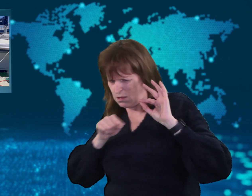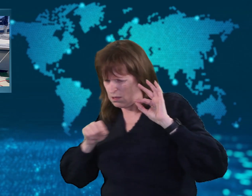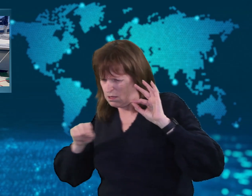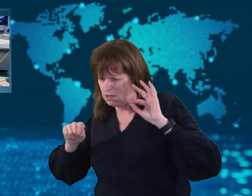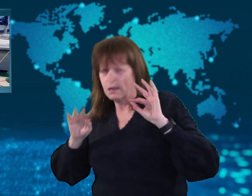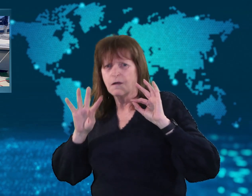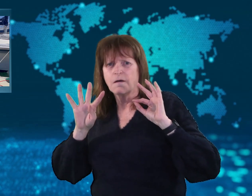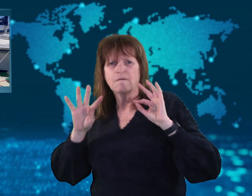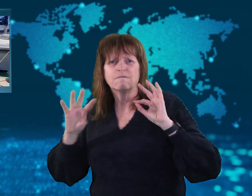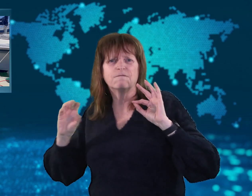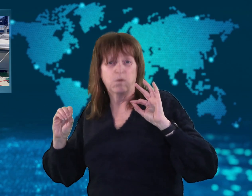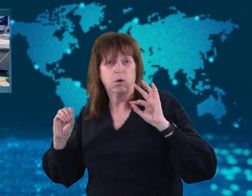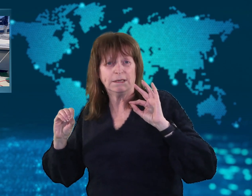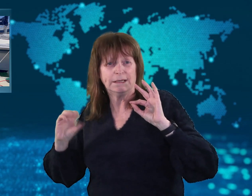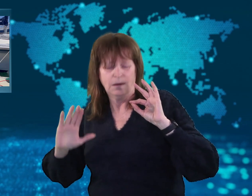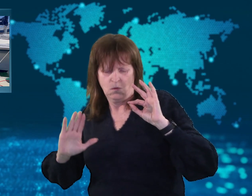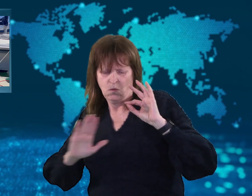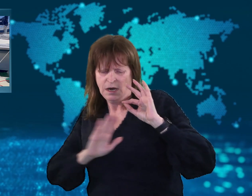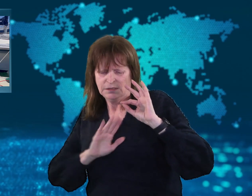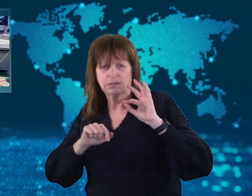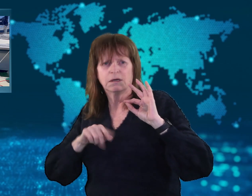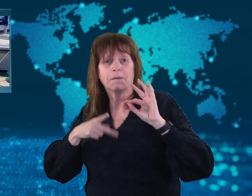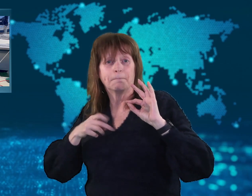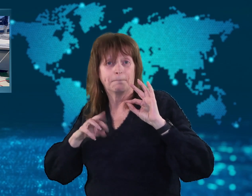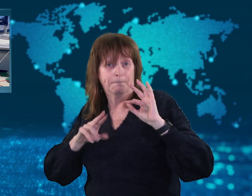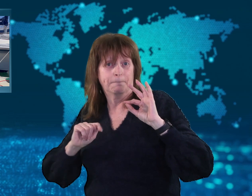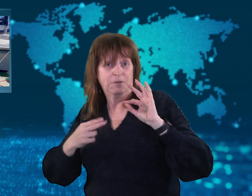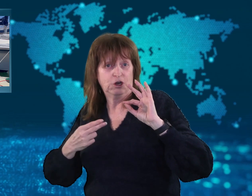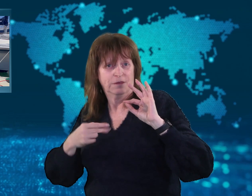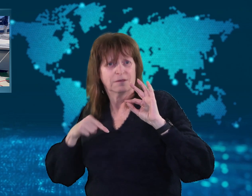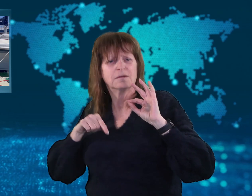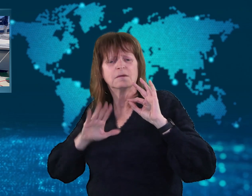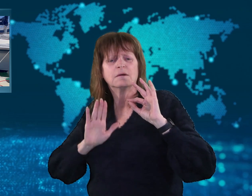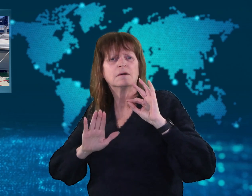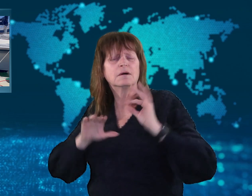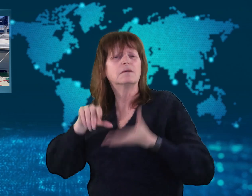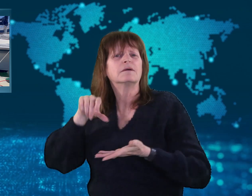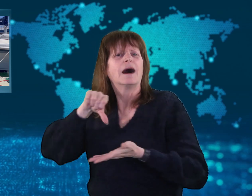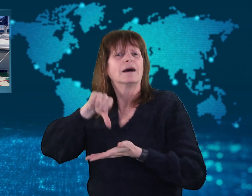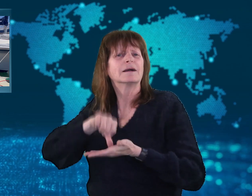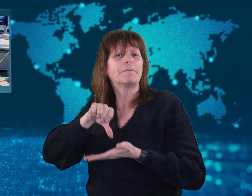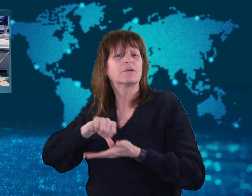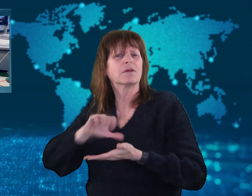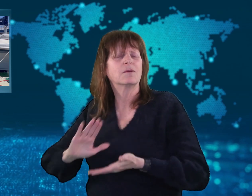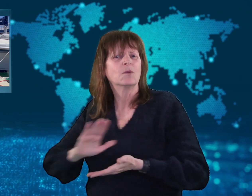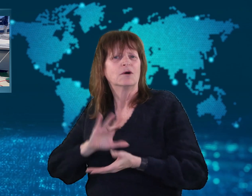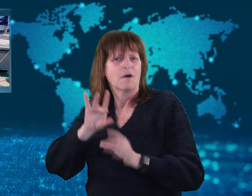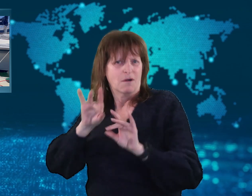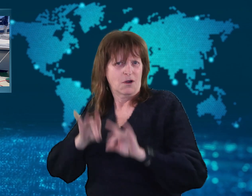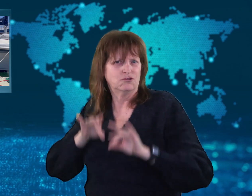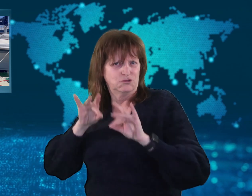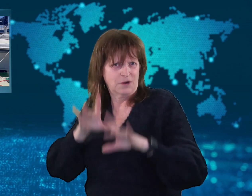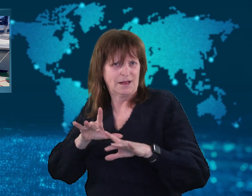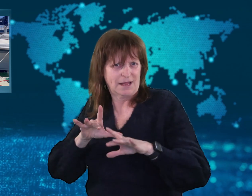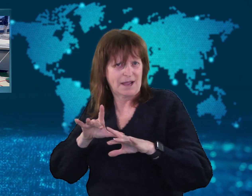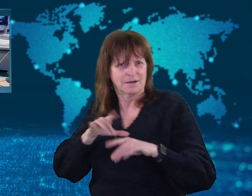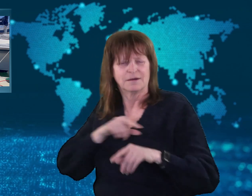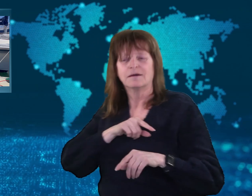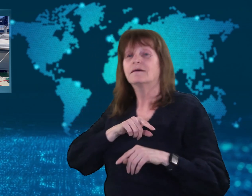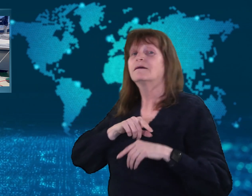and dropped the packages around 40 nautical miles west of Perth,